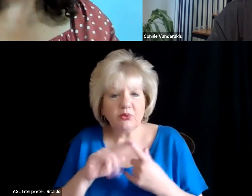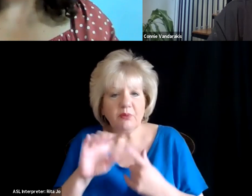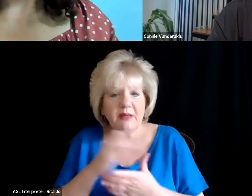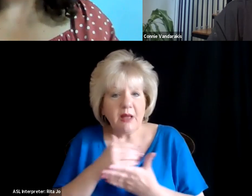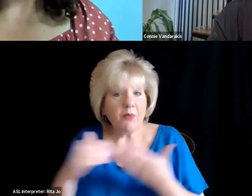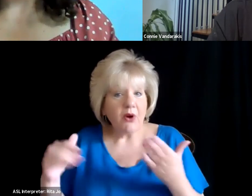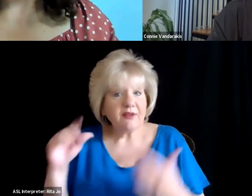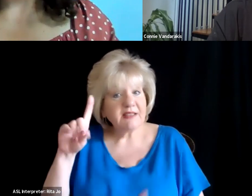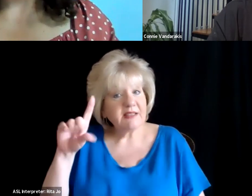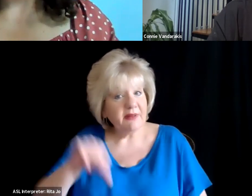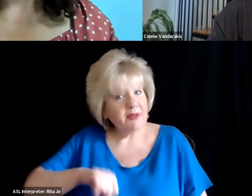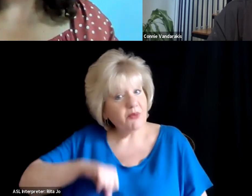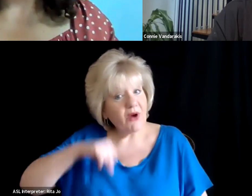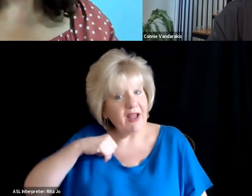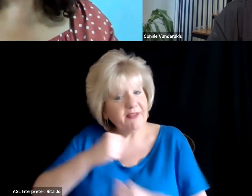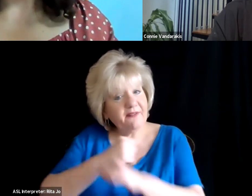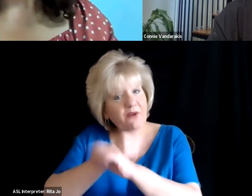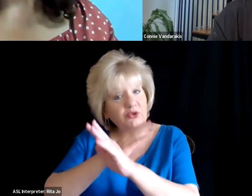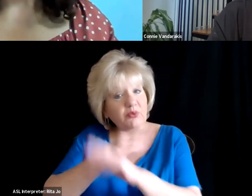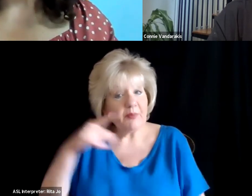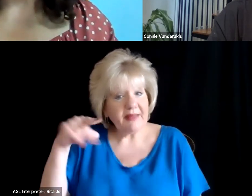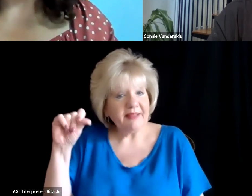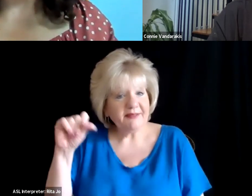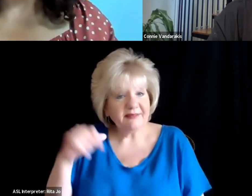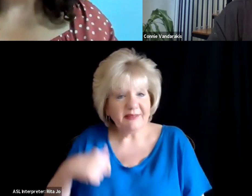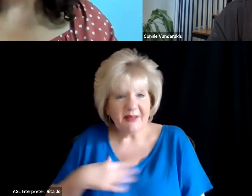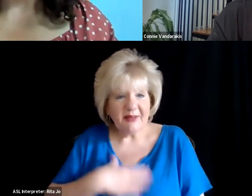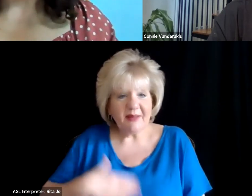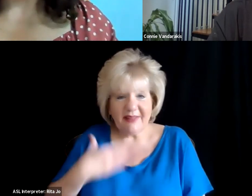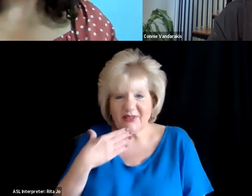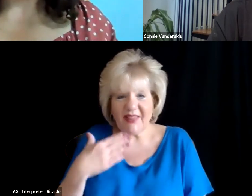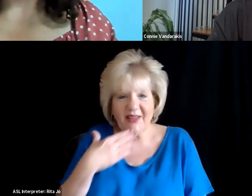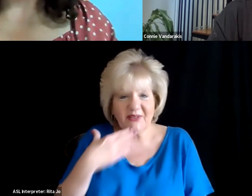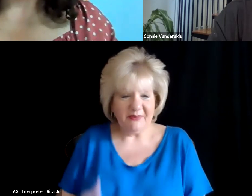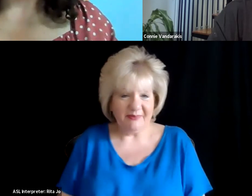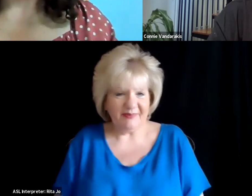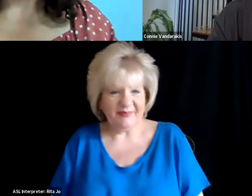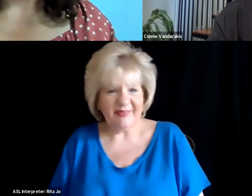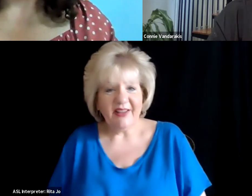pride. Virtual PA. My pleasure. Thank you. All right, everyone.